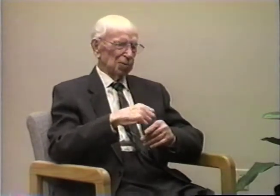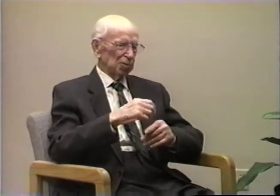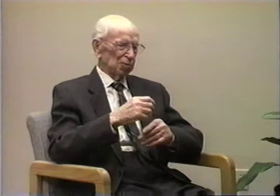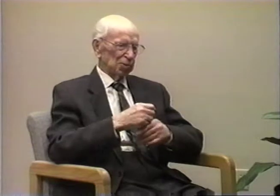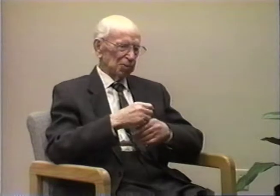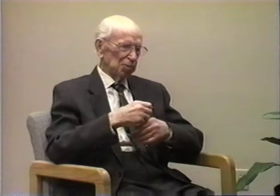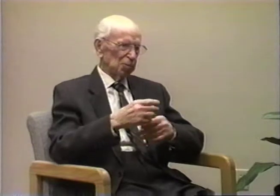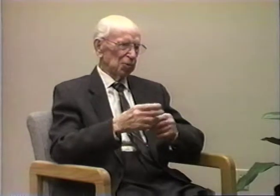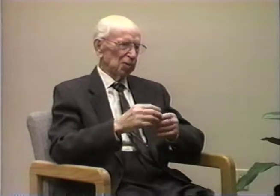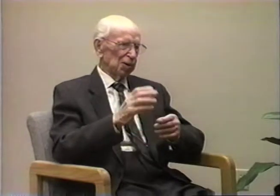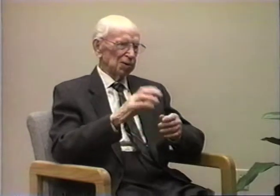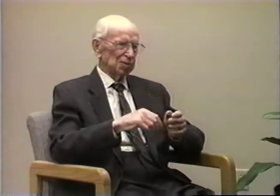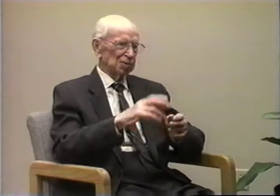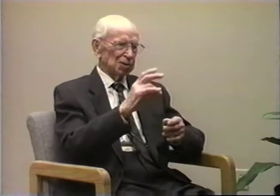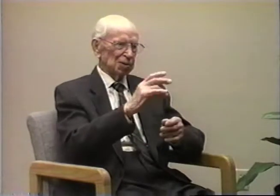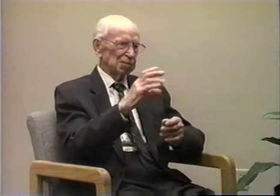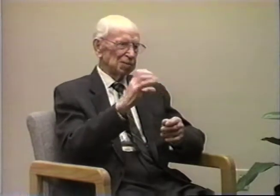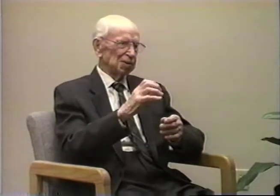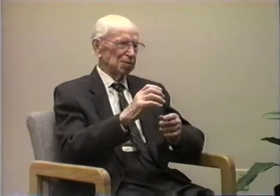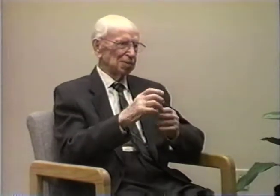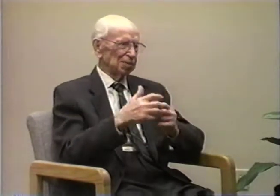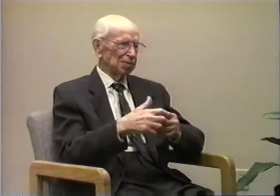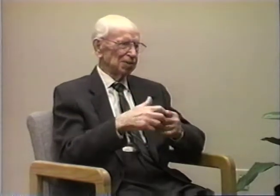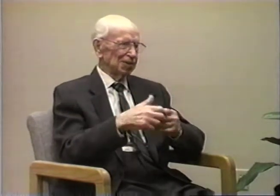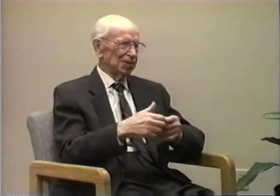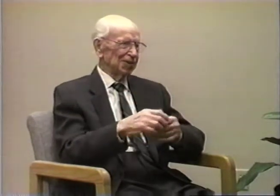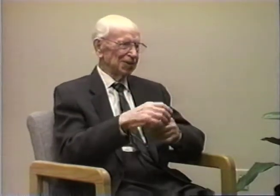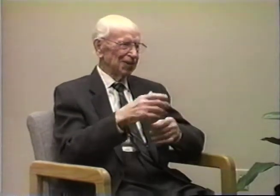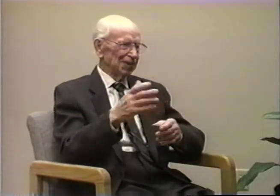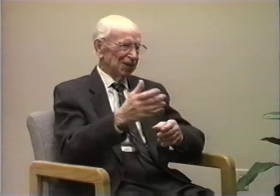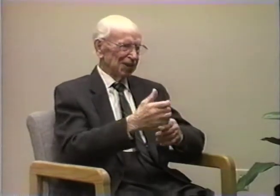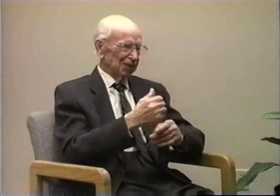to work in the state of Minnesota and distribute these 600 machines